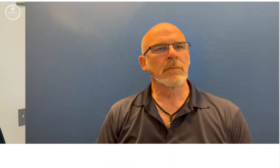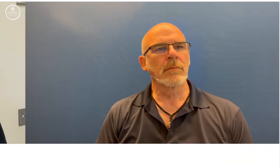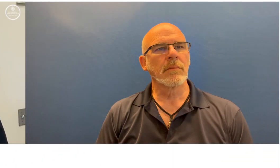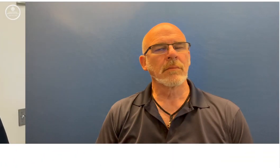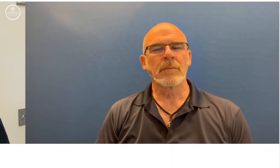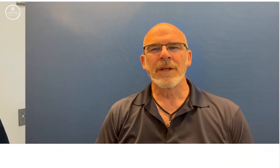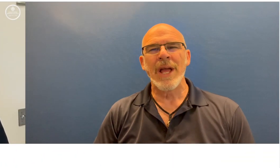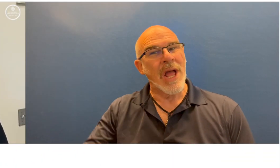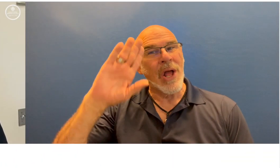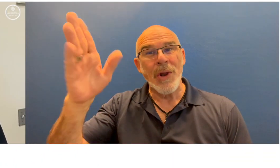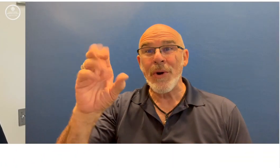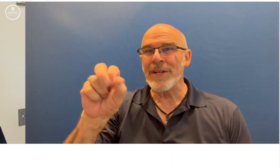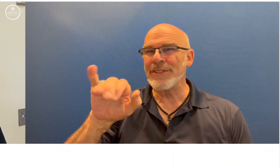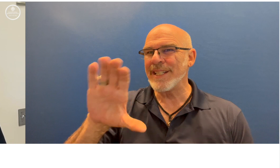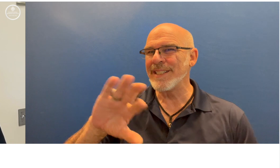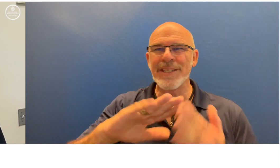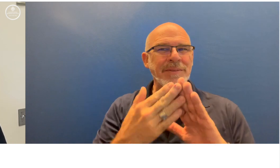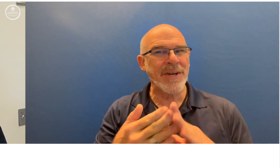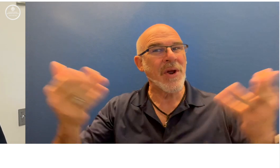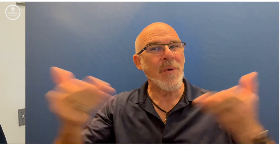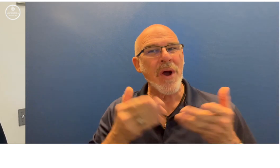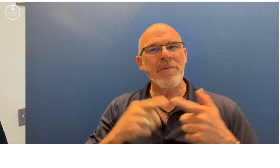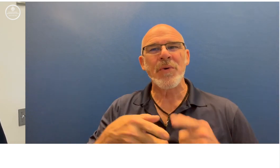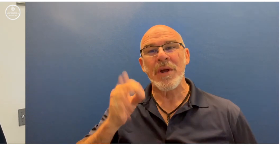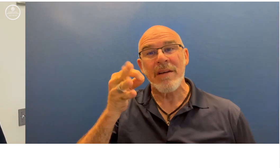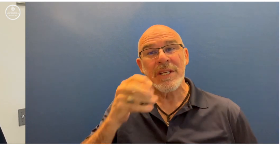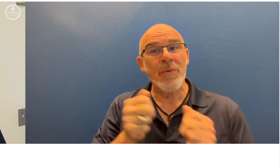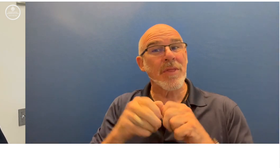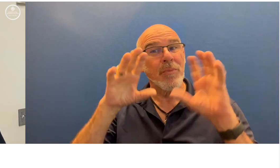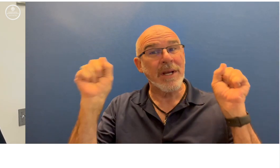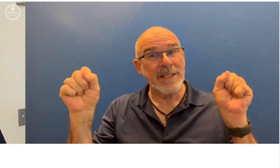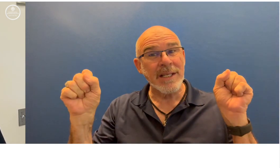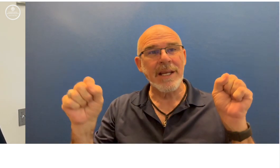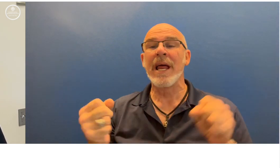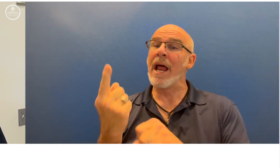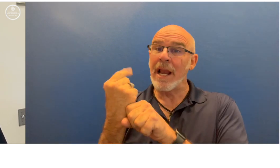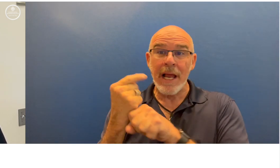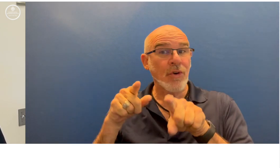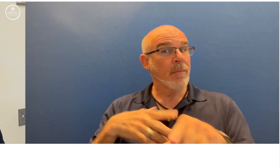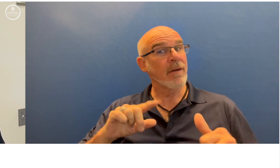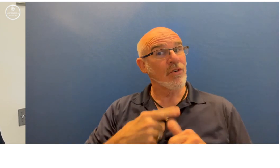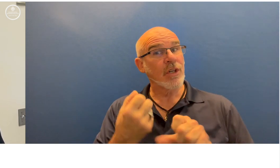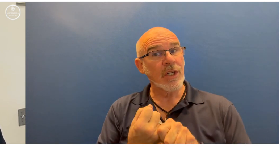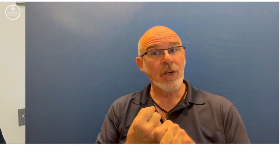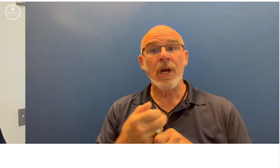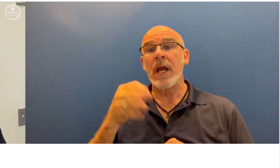Hello, SRJC community. Welcome to Cafecito with the President. Last year, during my first year, the Cafecito with the President